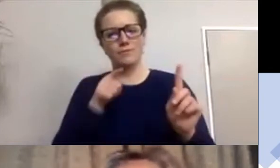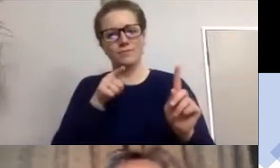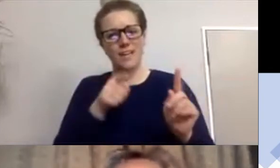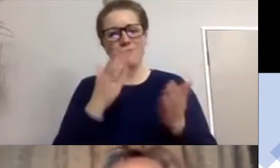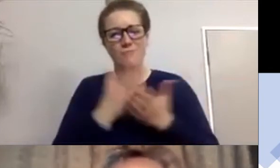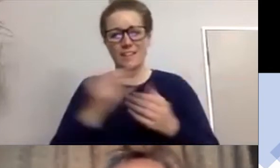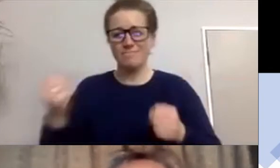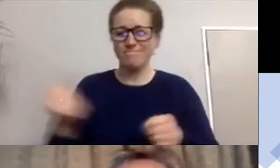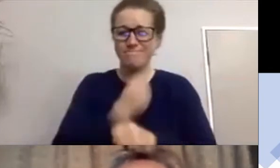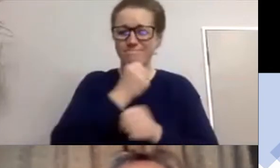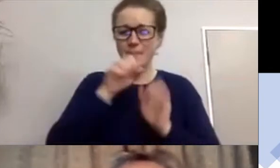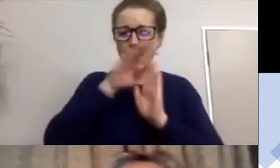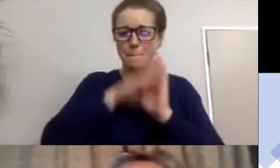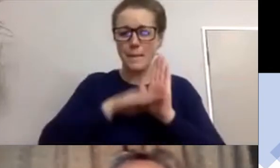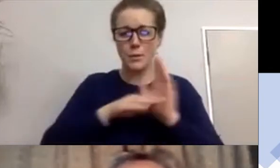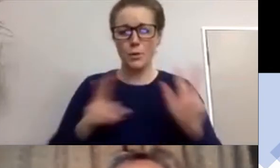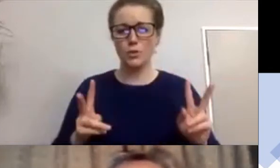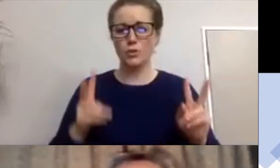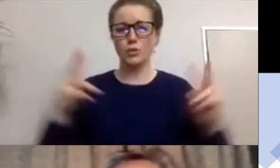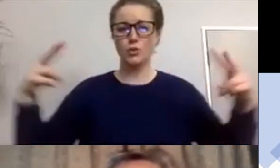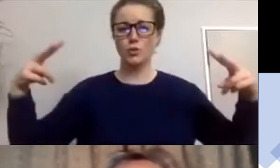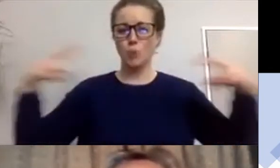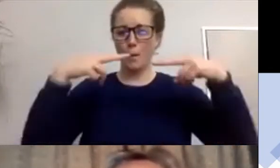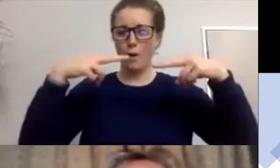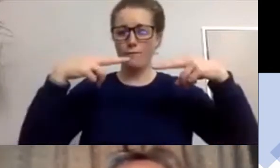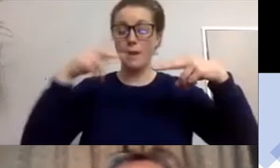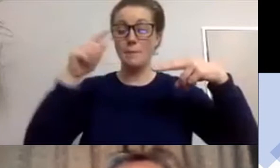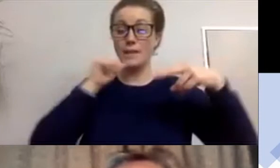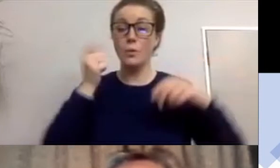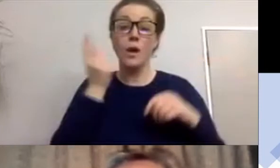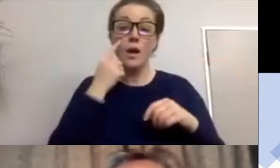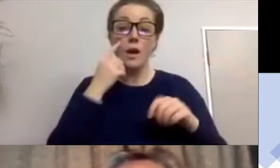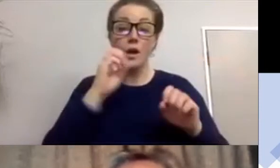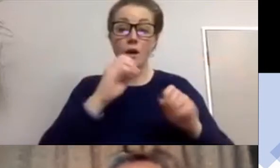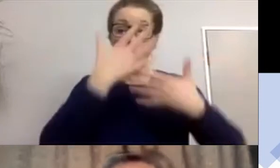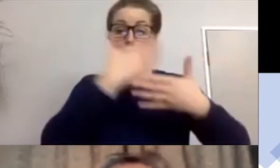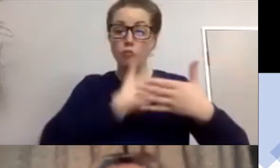got cut off, but if you go on the front page of the Royal New Zealand Ballet [website] now